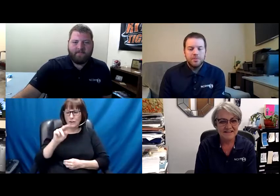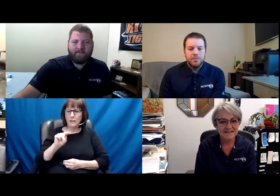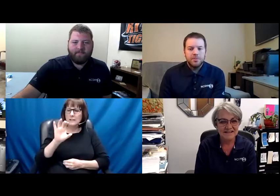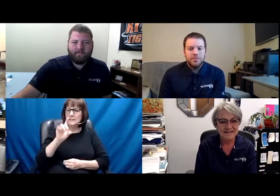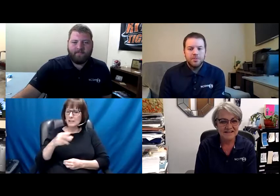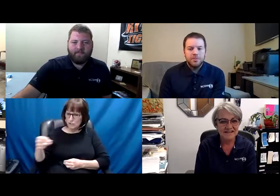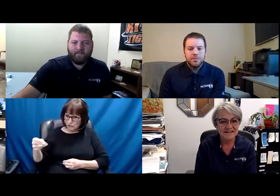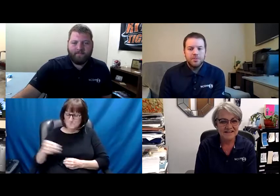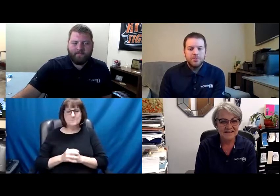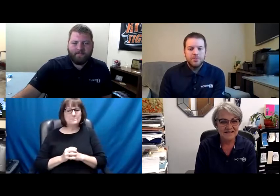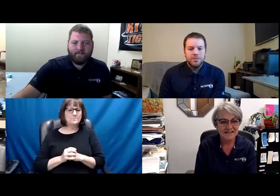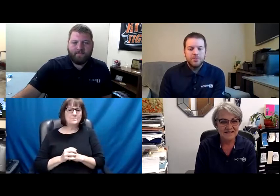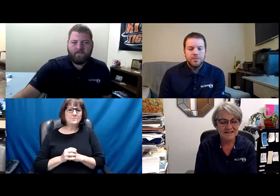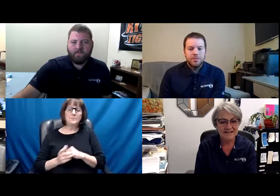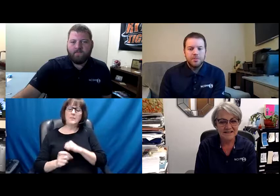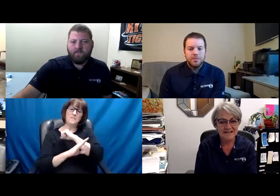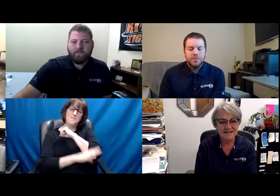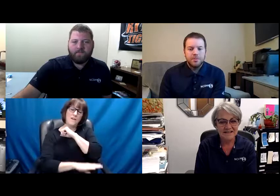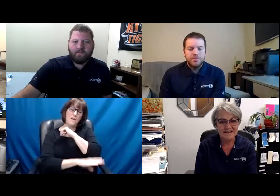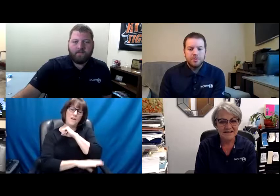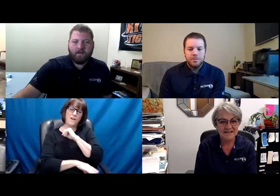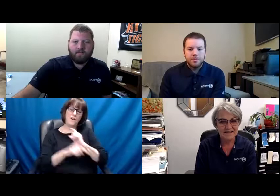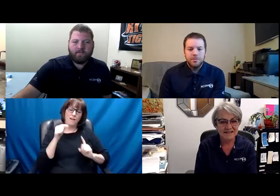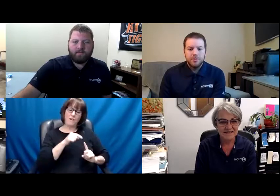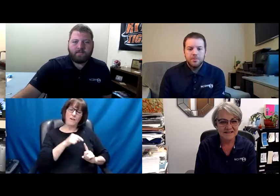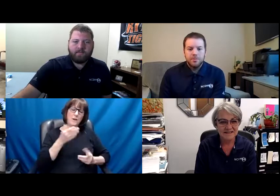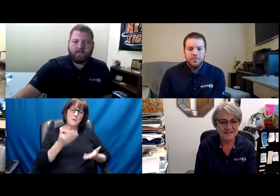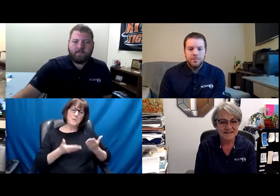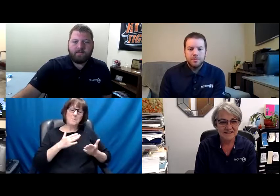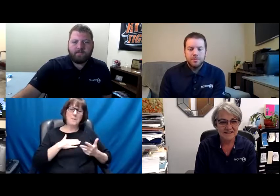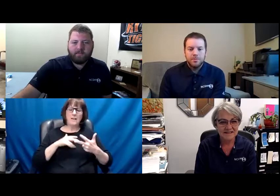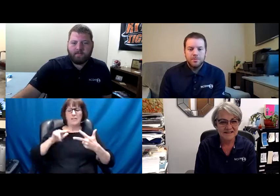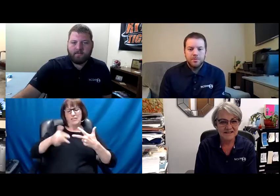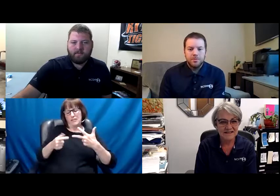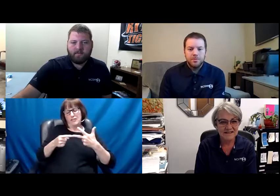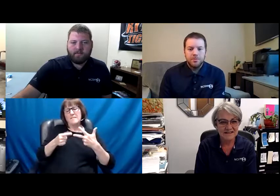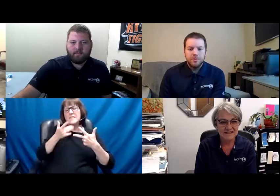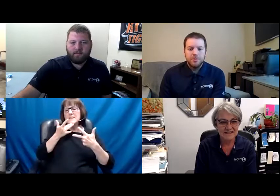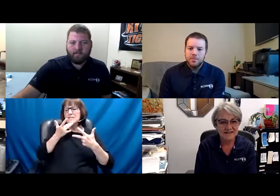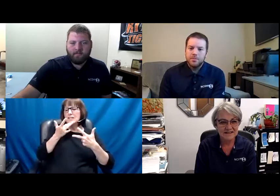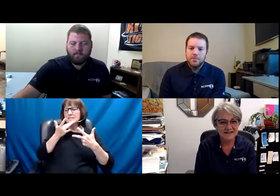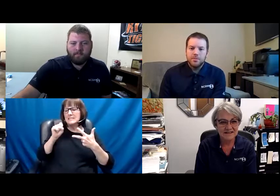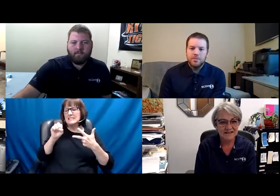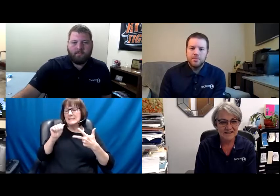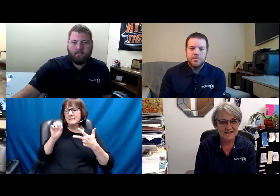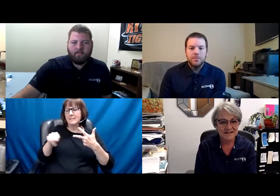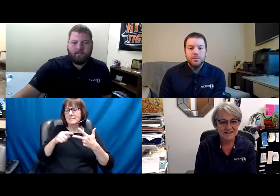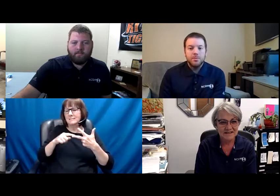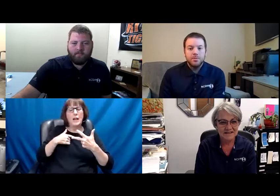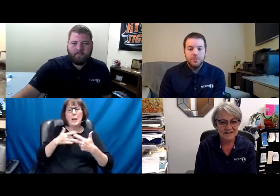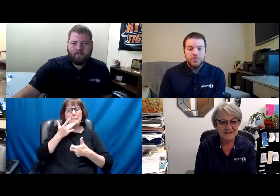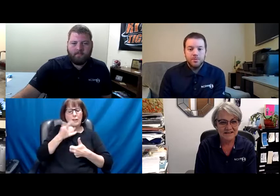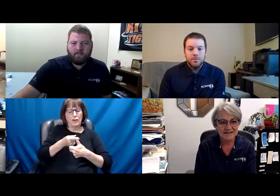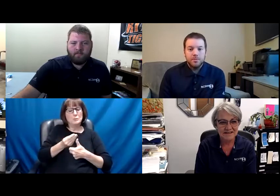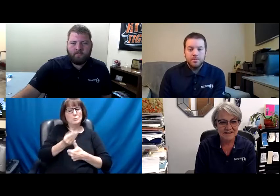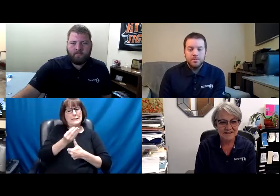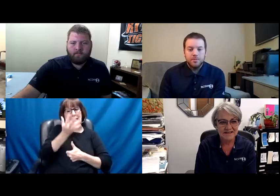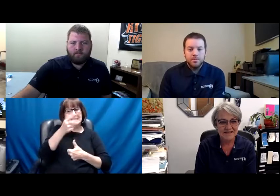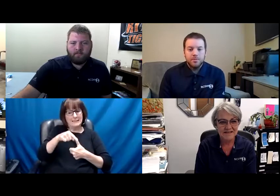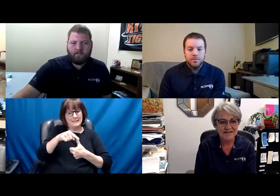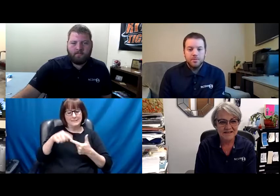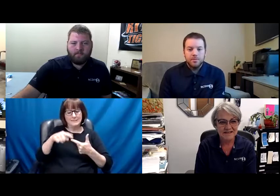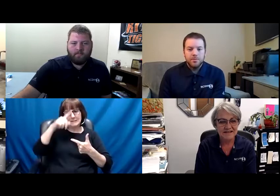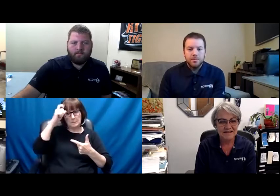and fall really is probably my third favorite season I prefer spring first then summer then fall